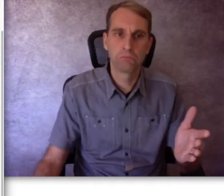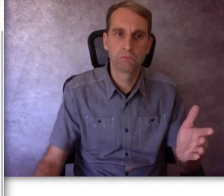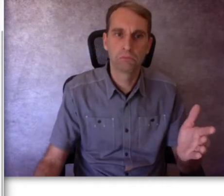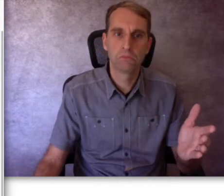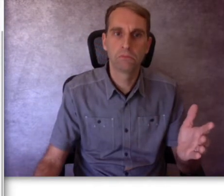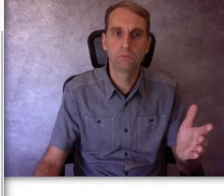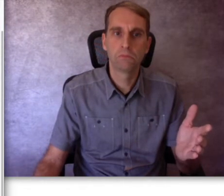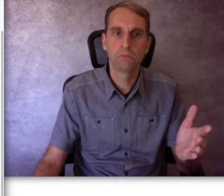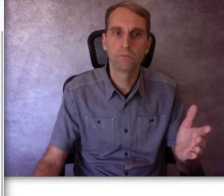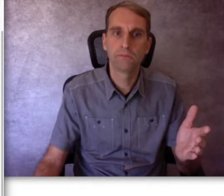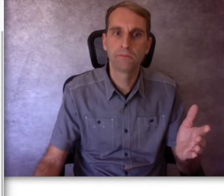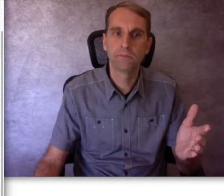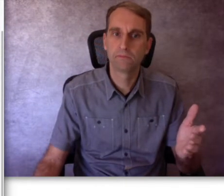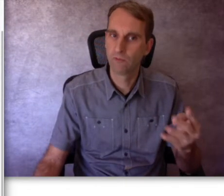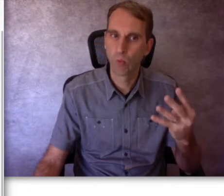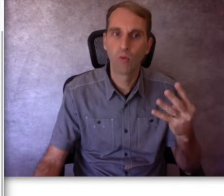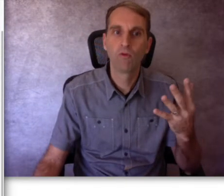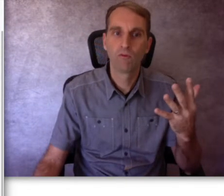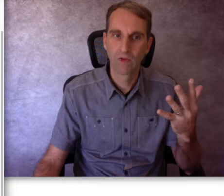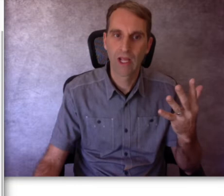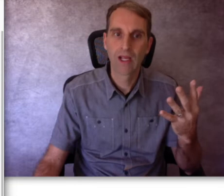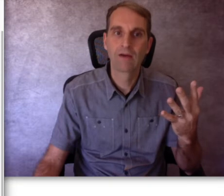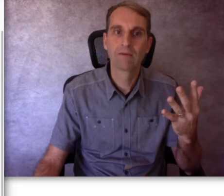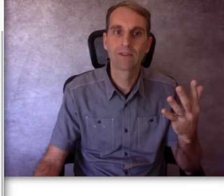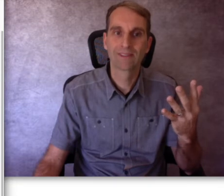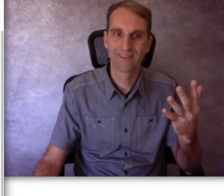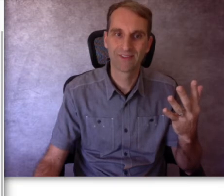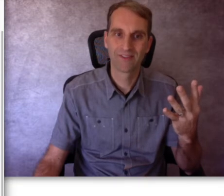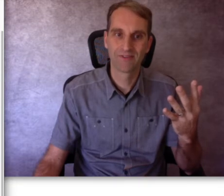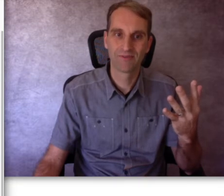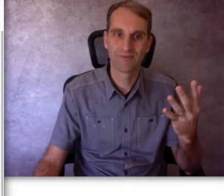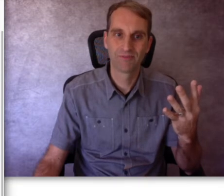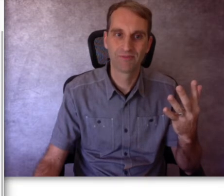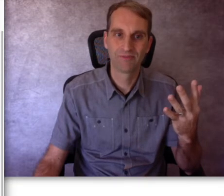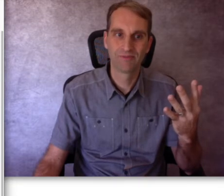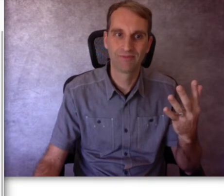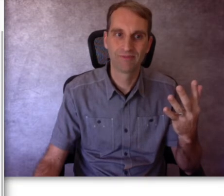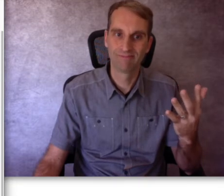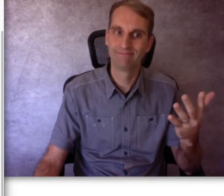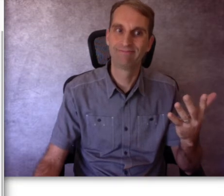All I have to do is click slide number six,